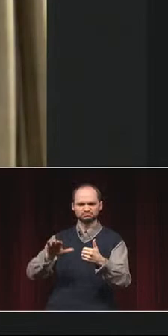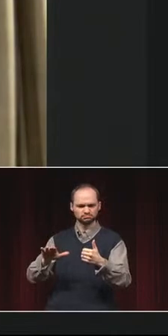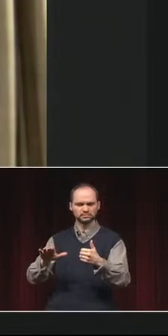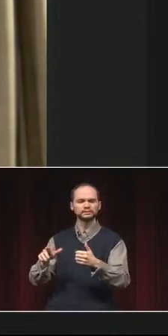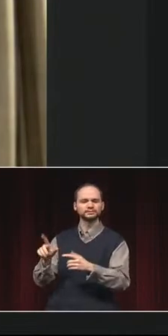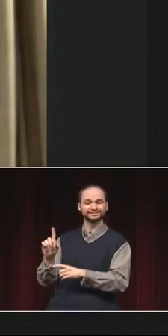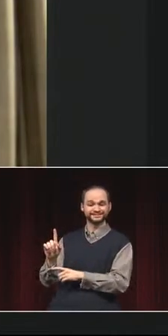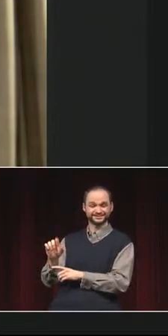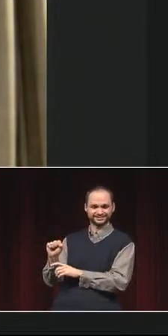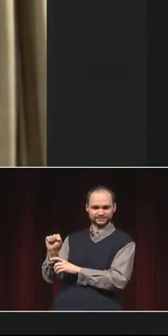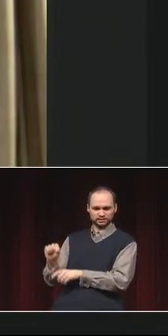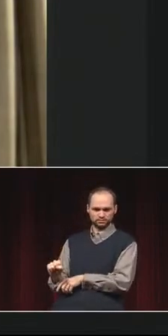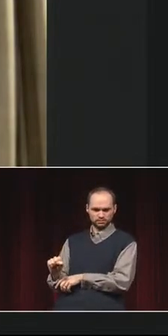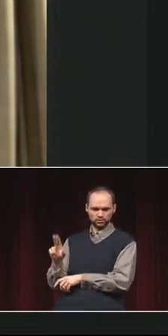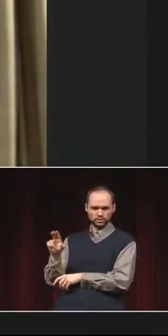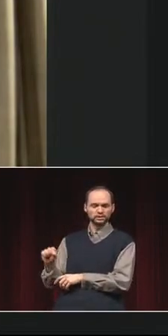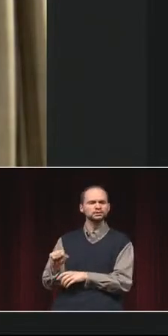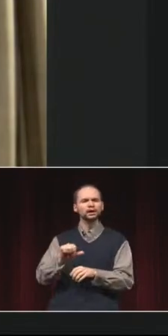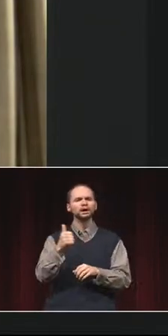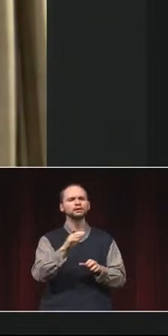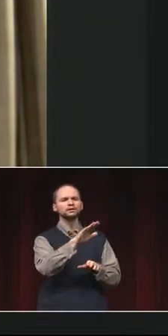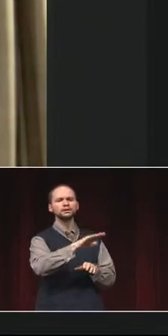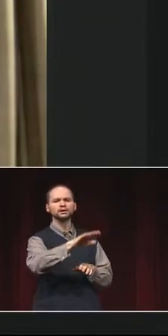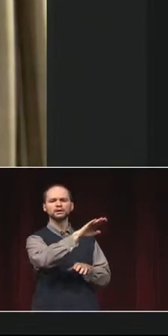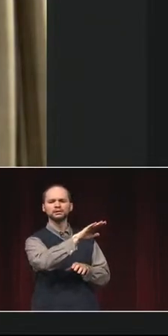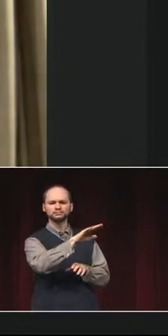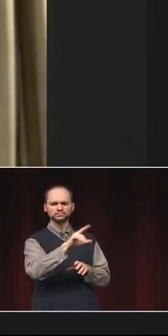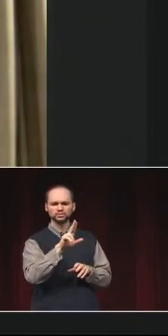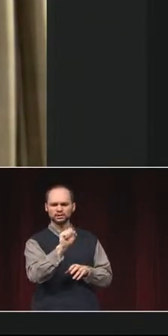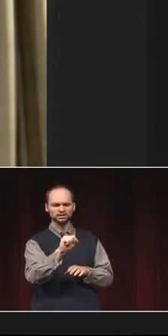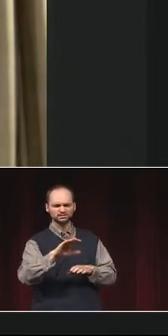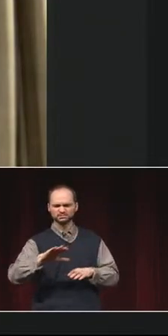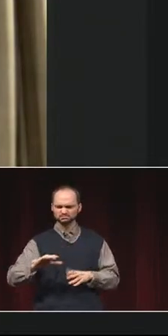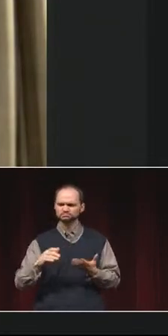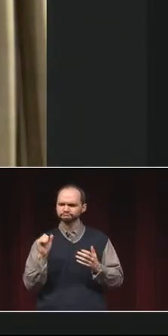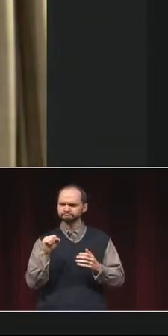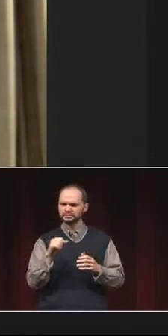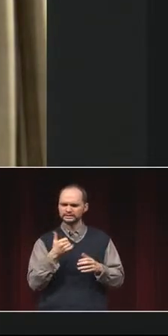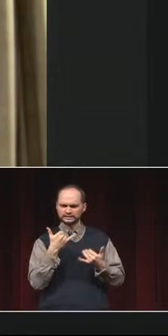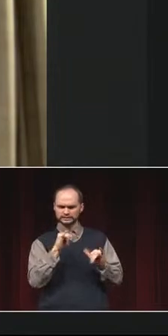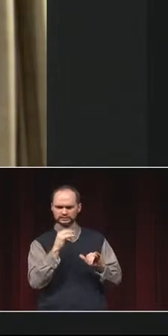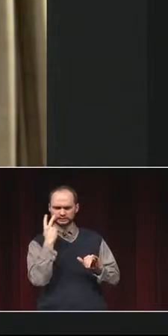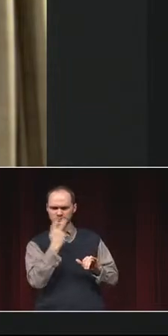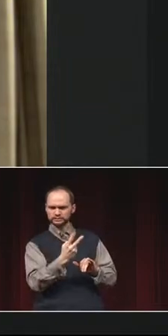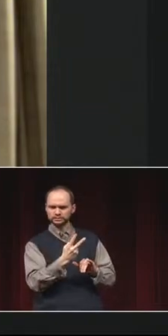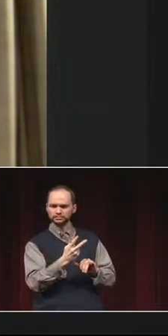but in a much less formal manner than we have here in Alabama.